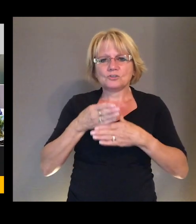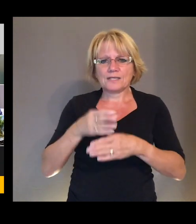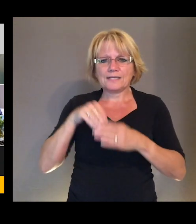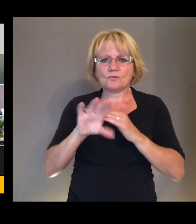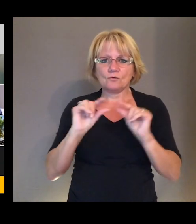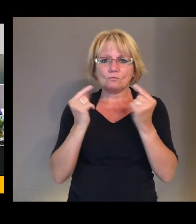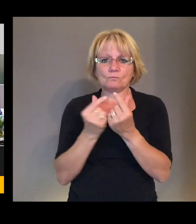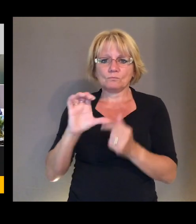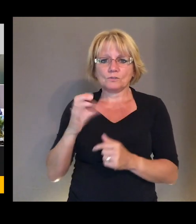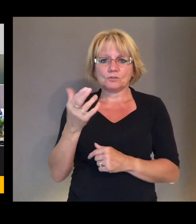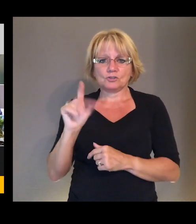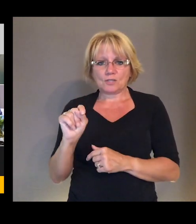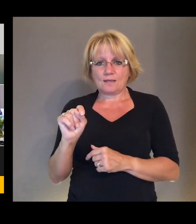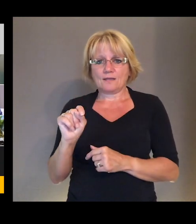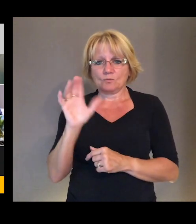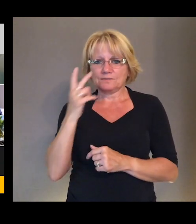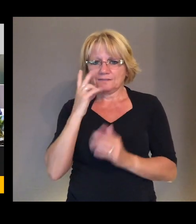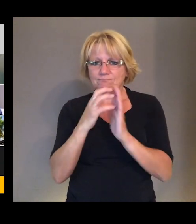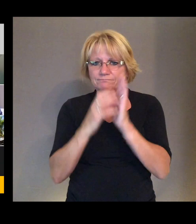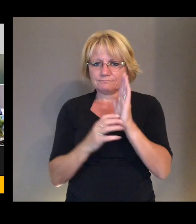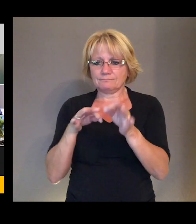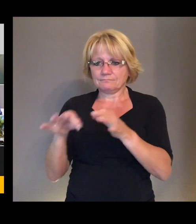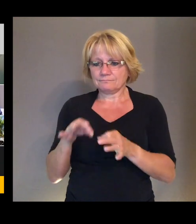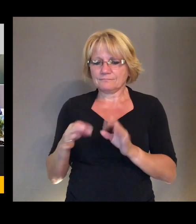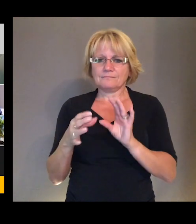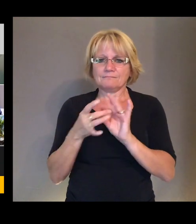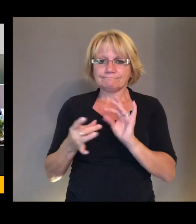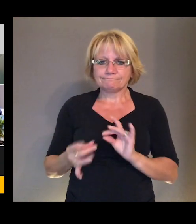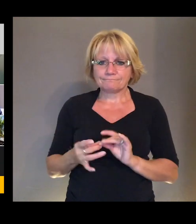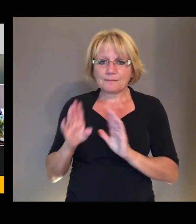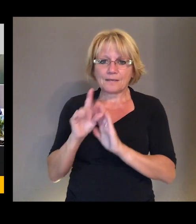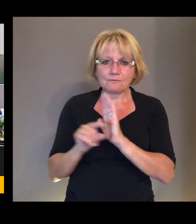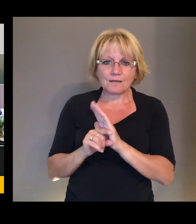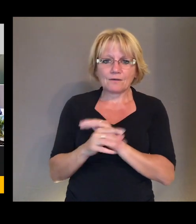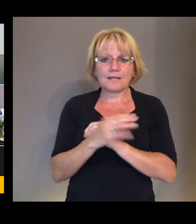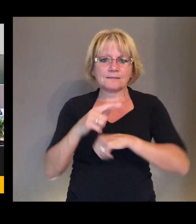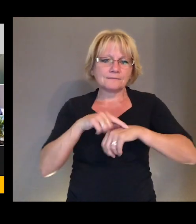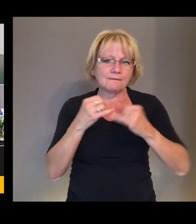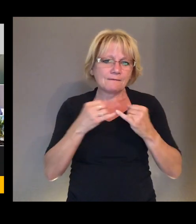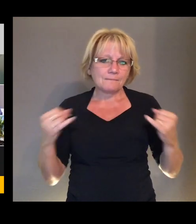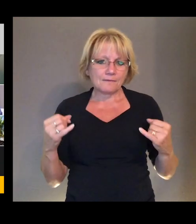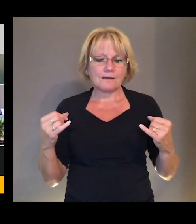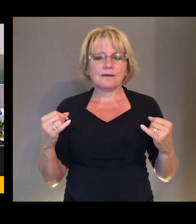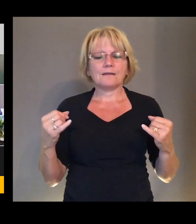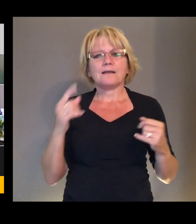So look into a group chat and you can follow along. We also will have our timeline in our group chat. So we'll follow that along.